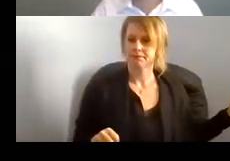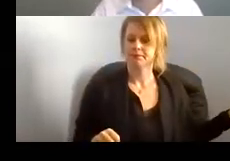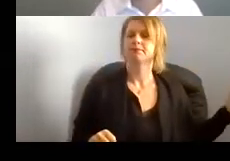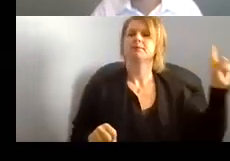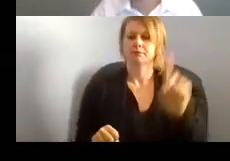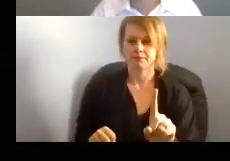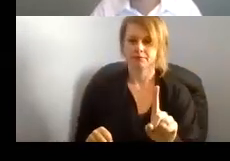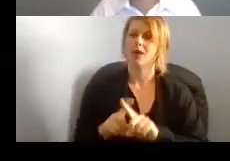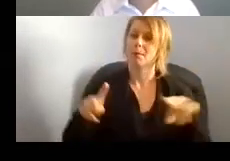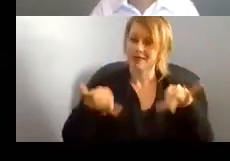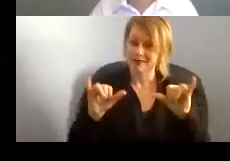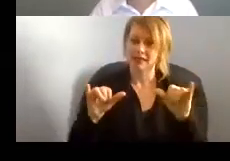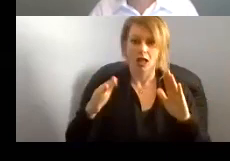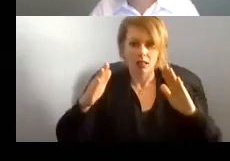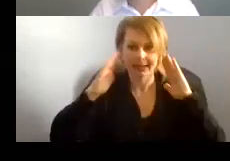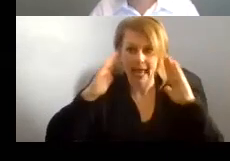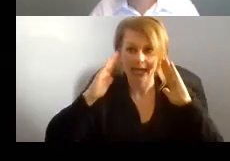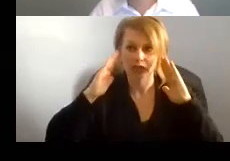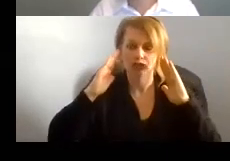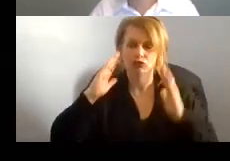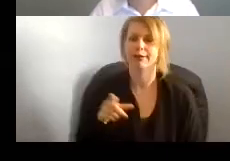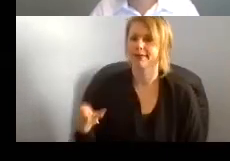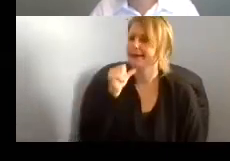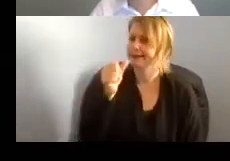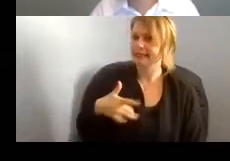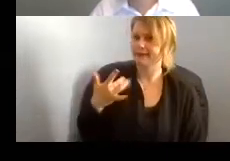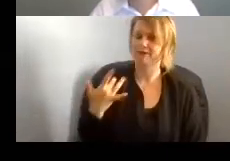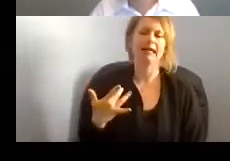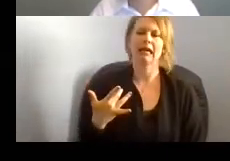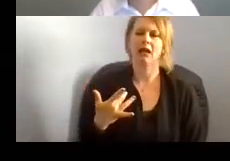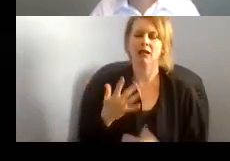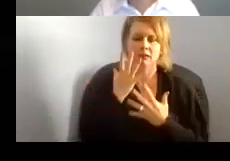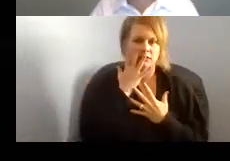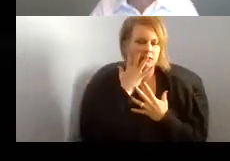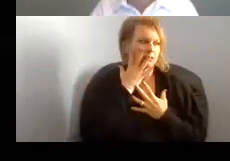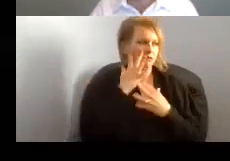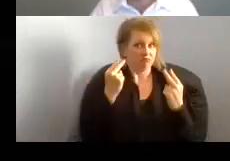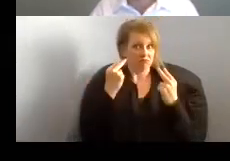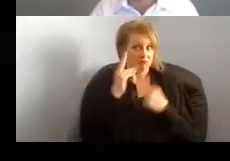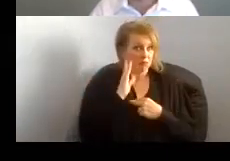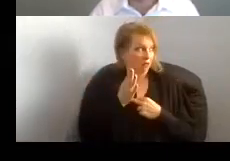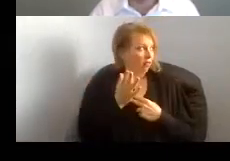to the level they wanted, and they didn’t feel self-conscious that one of their classmates might see them crying or upset.